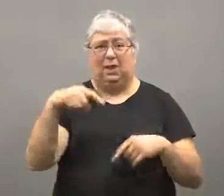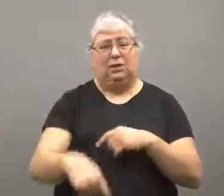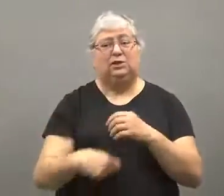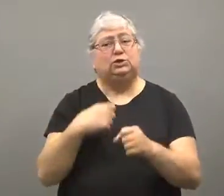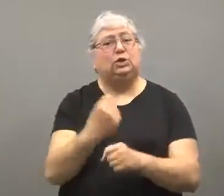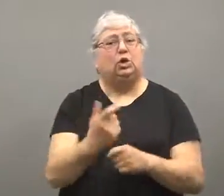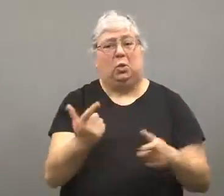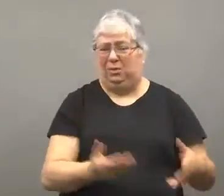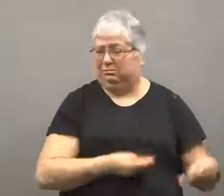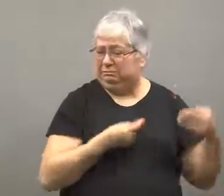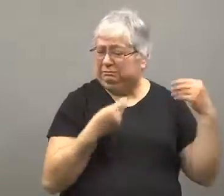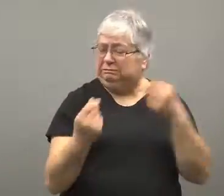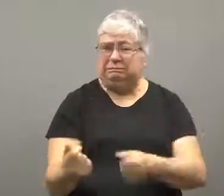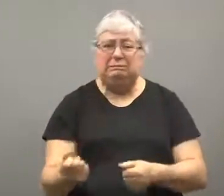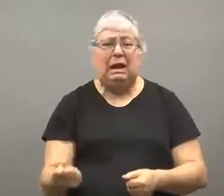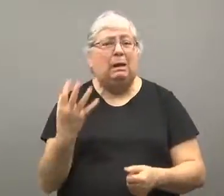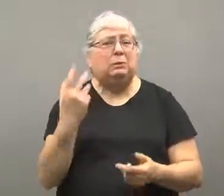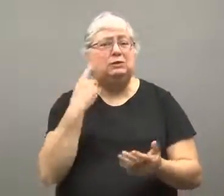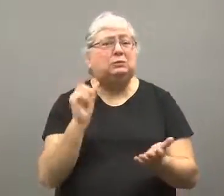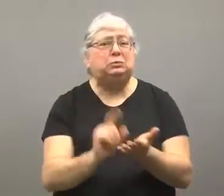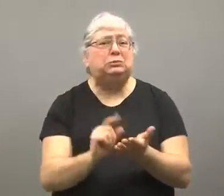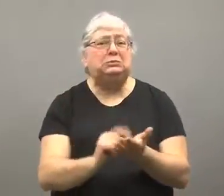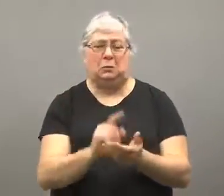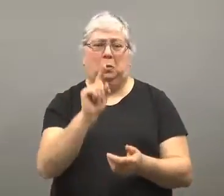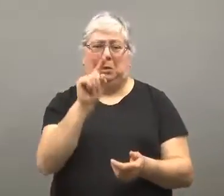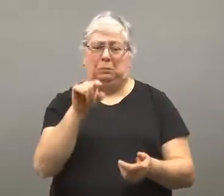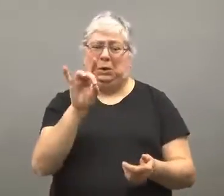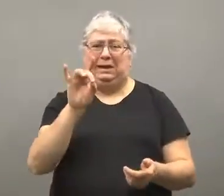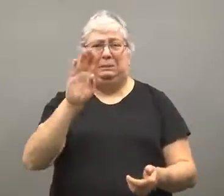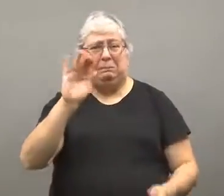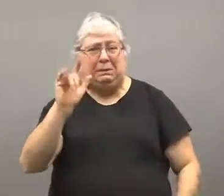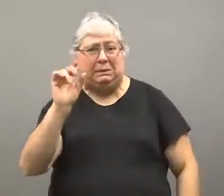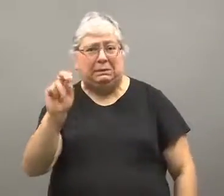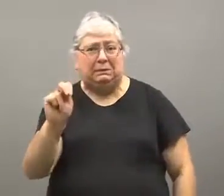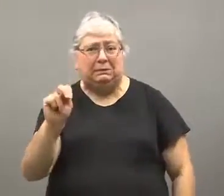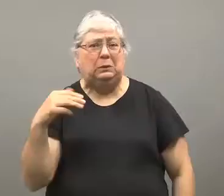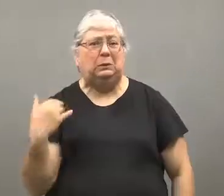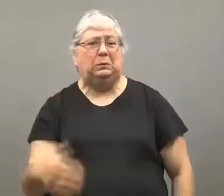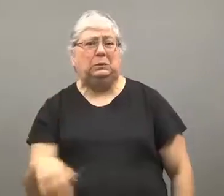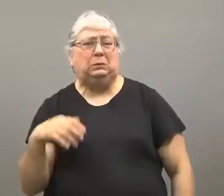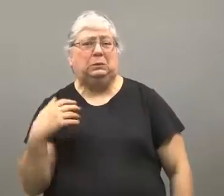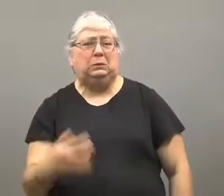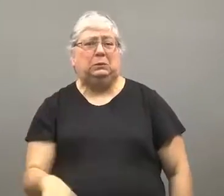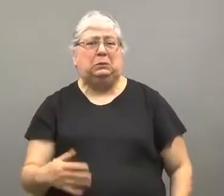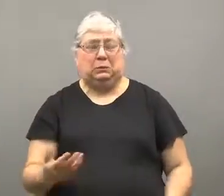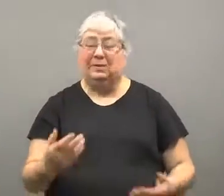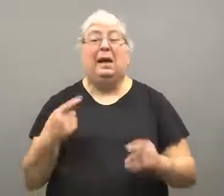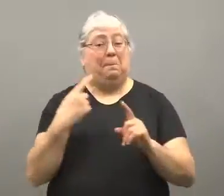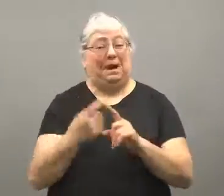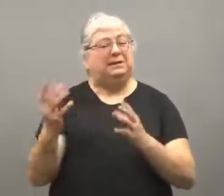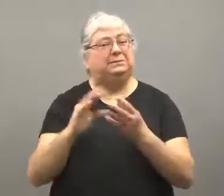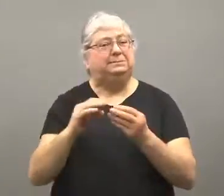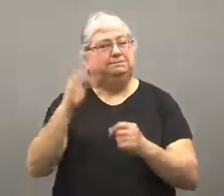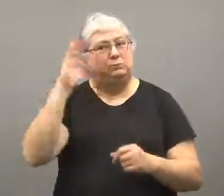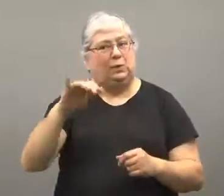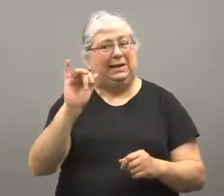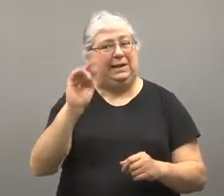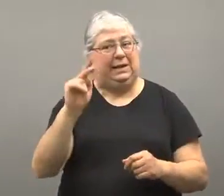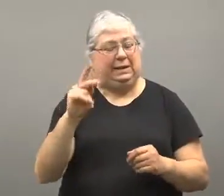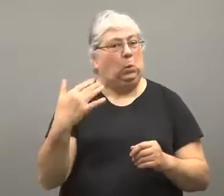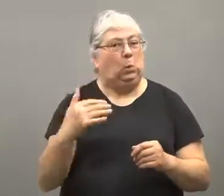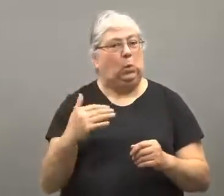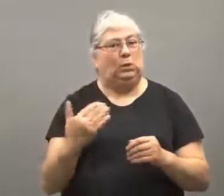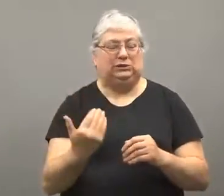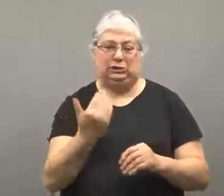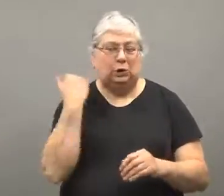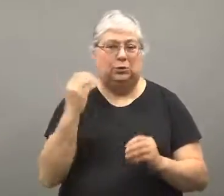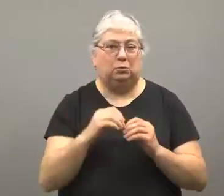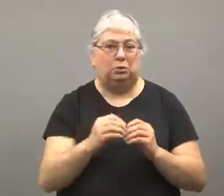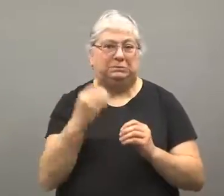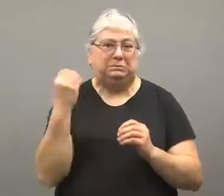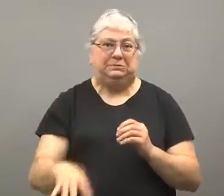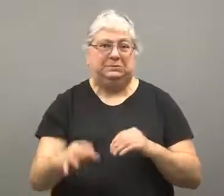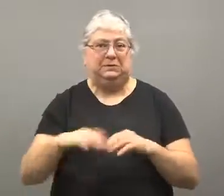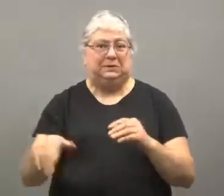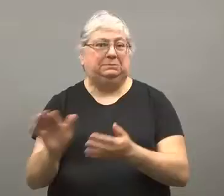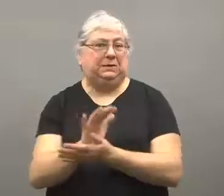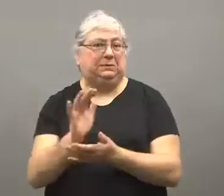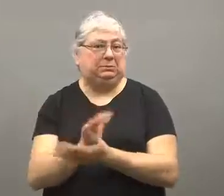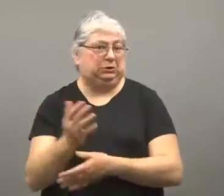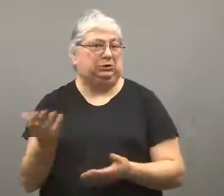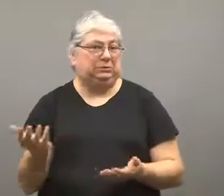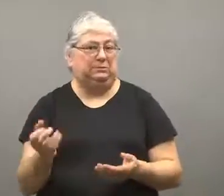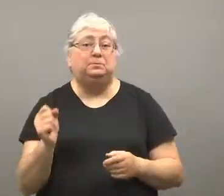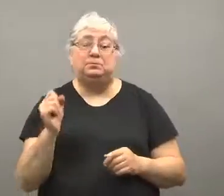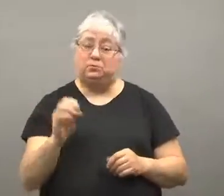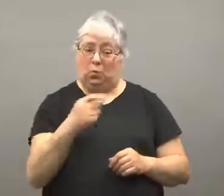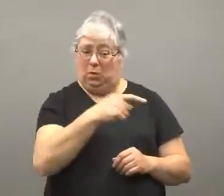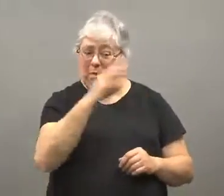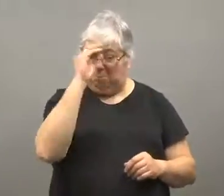printing costs for this year would be $1.8 billion. Wow.